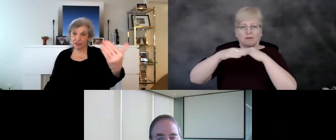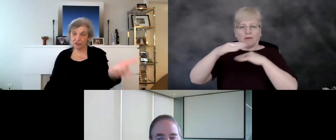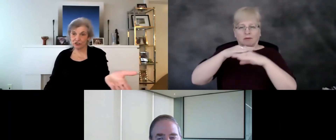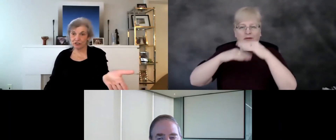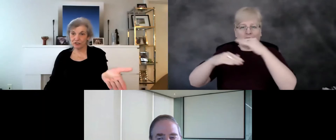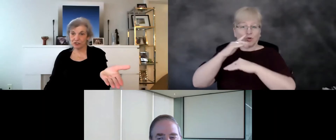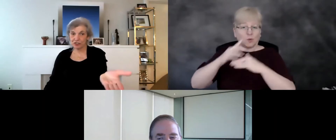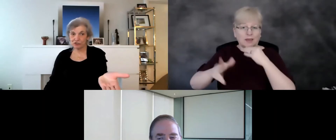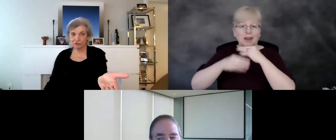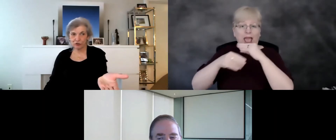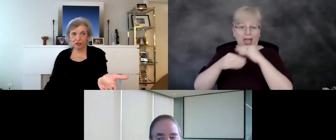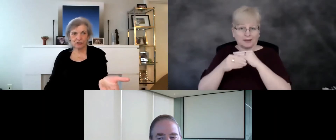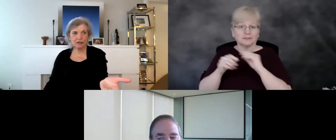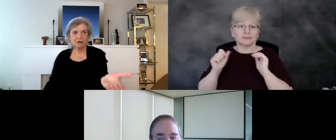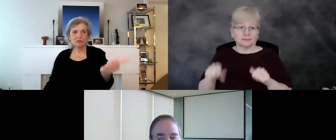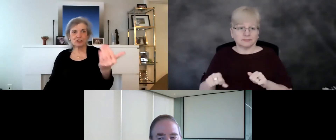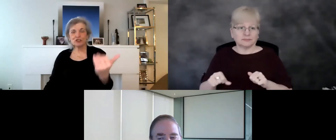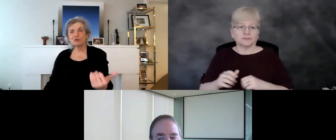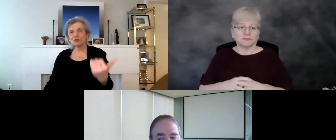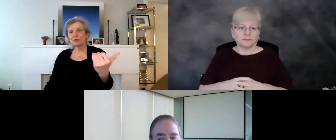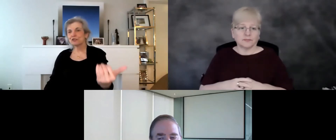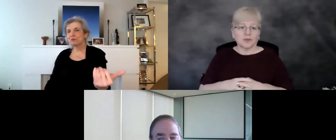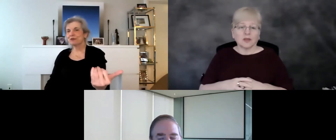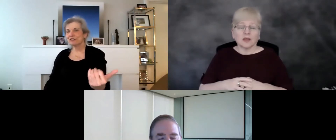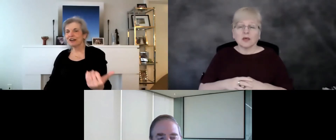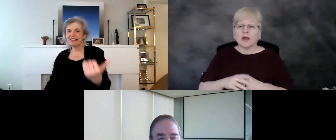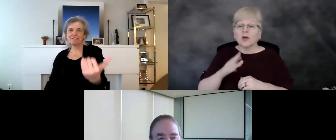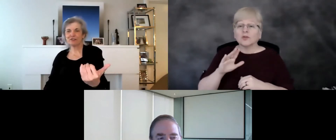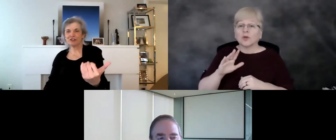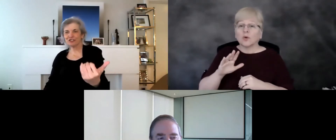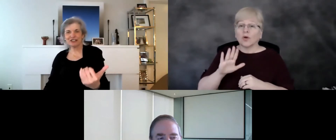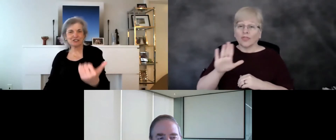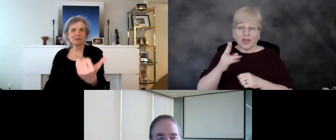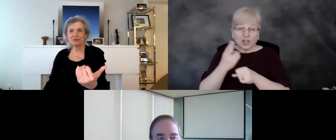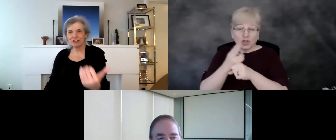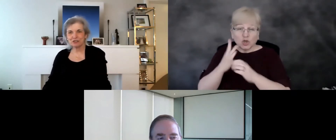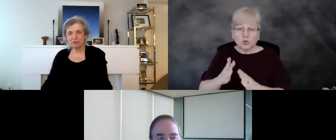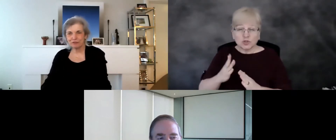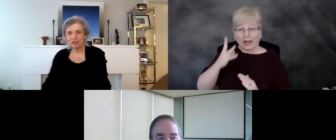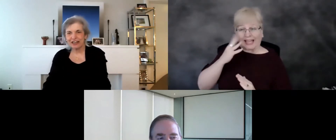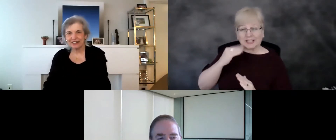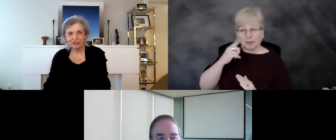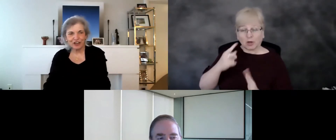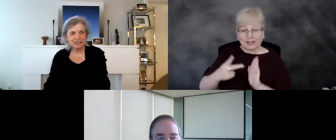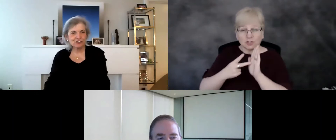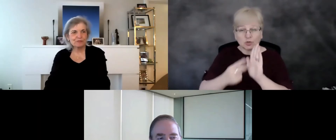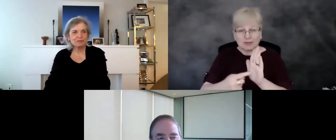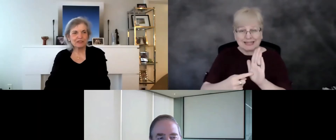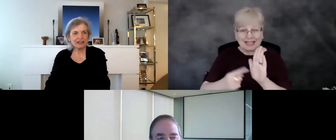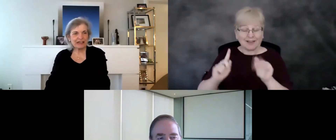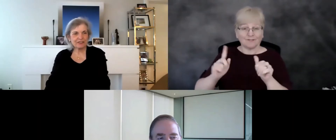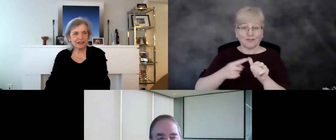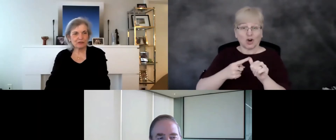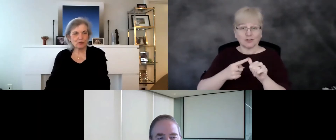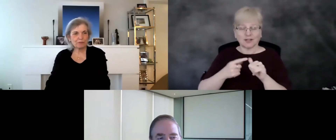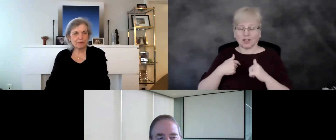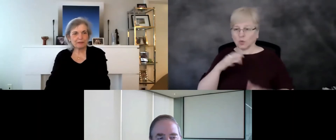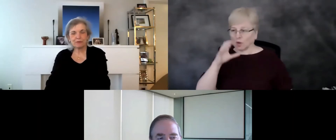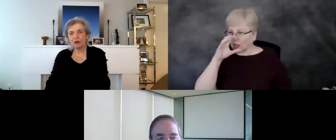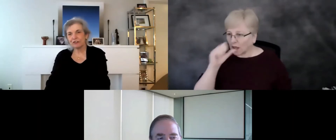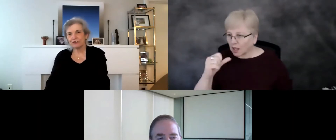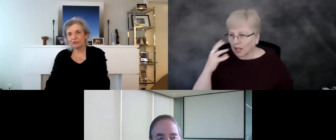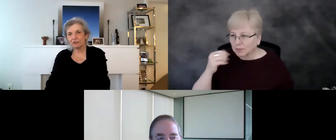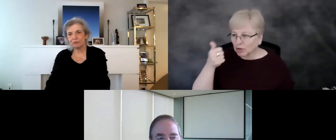agenda sets forth, the user experience, first. 16:14:51 And then what paper authors both